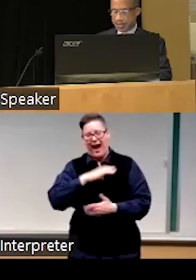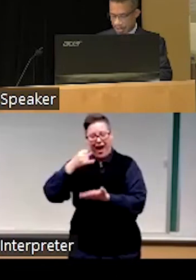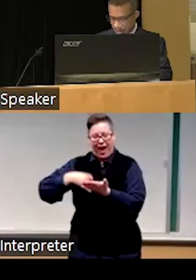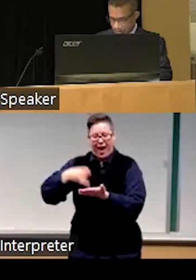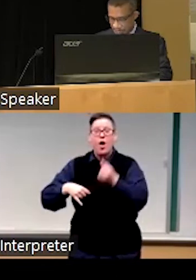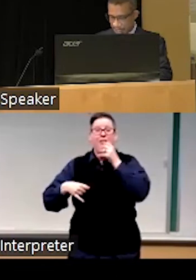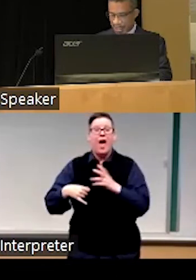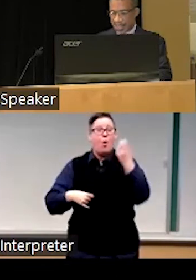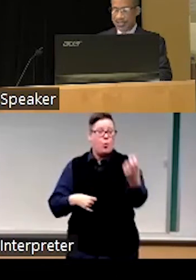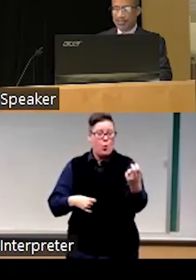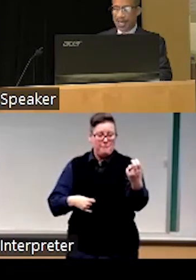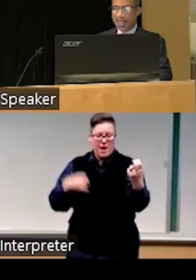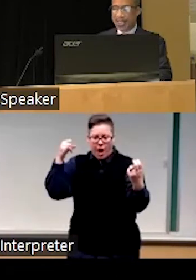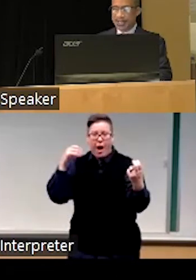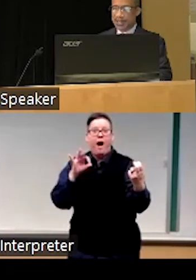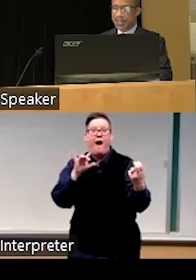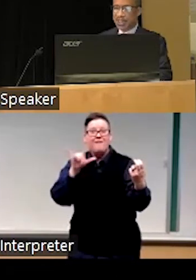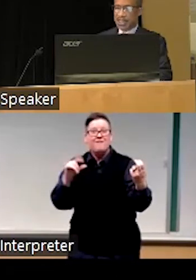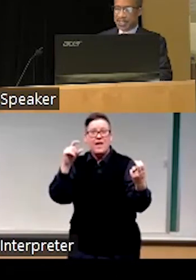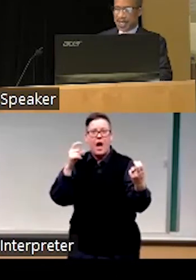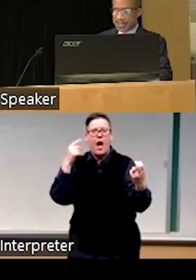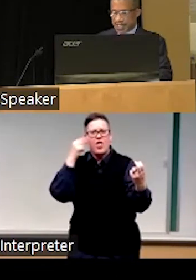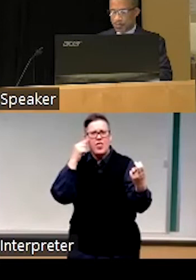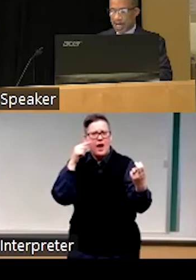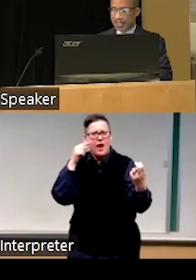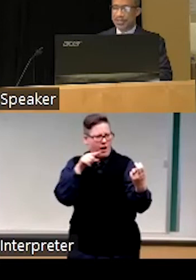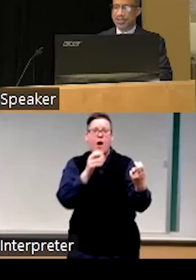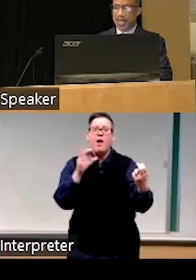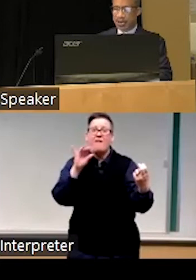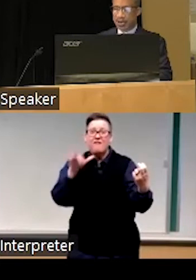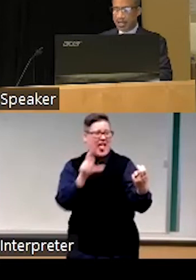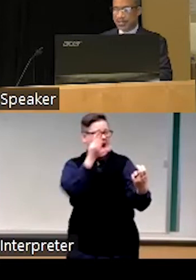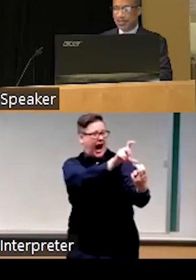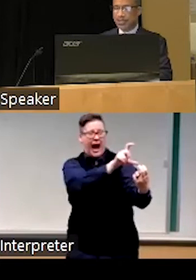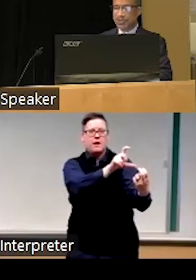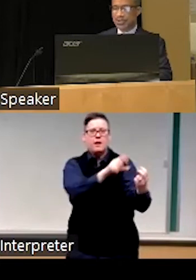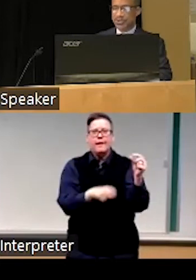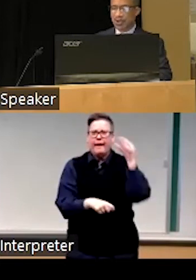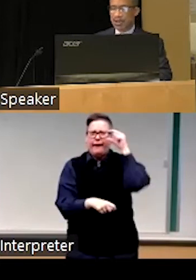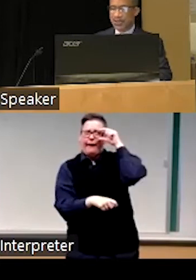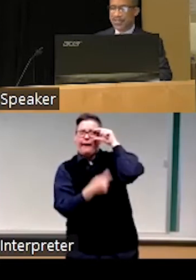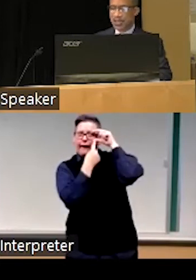not understanding that he has a fly on his his glass his bias that causes him to to draw and to